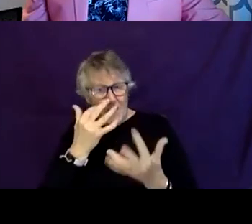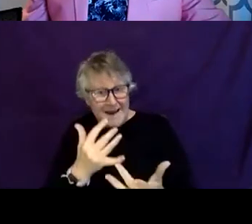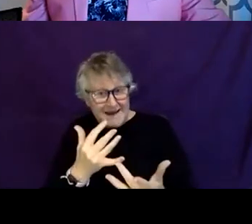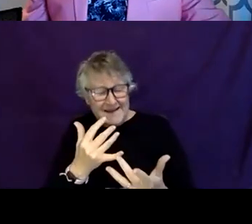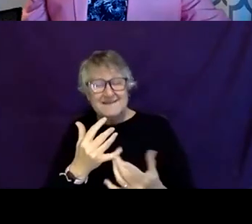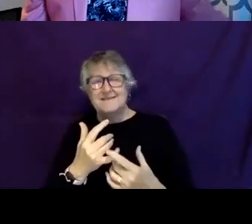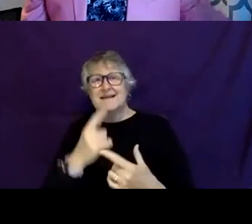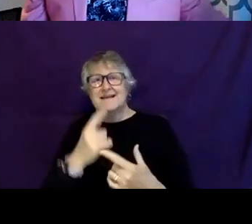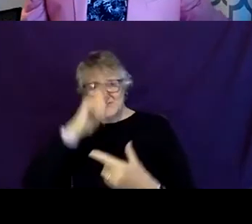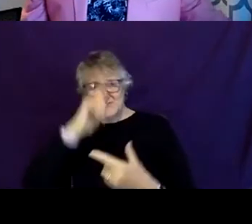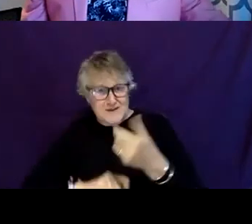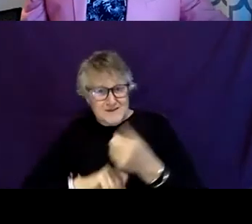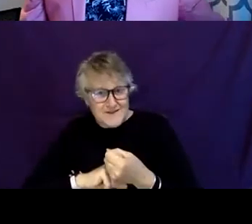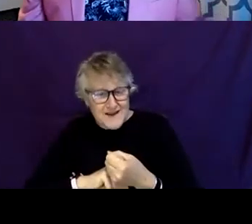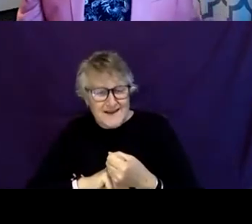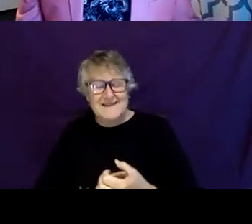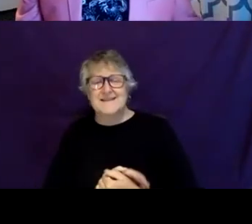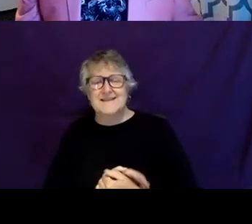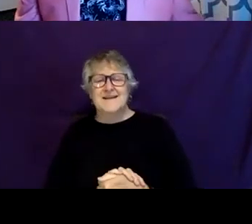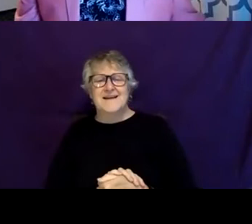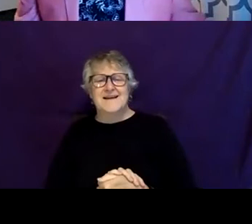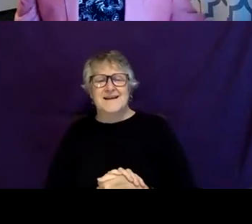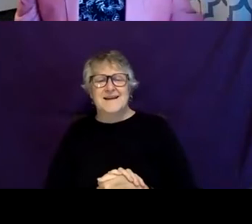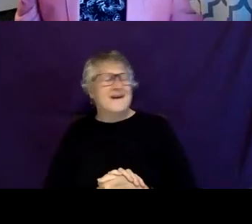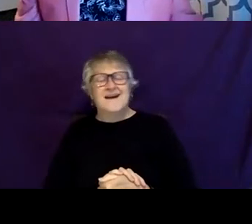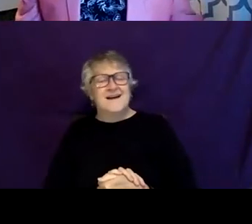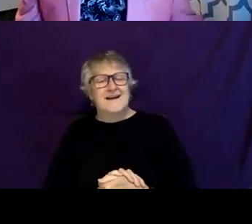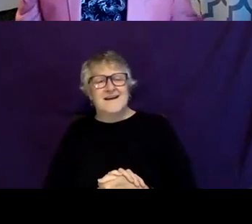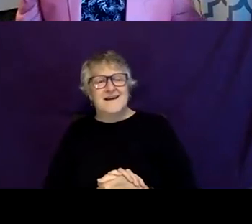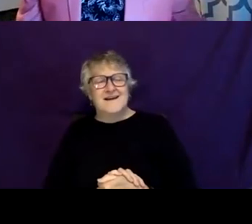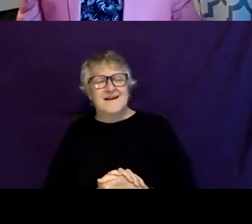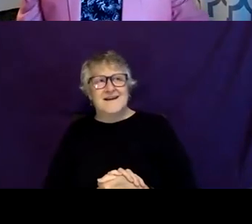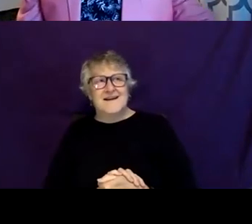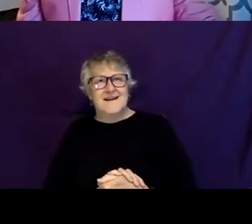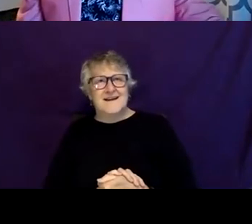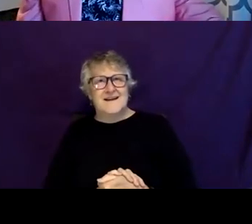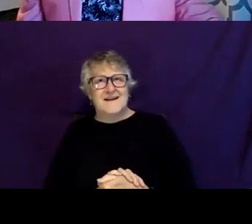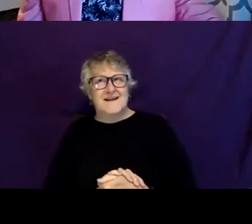You know, we don't want to, we don't we don't.